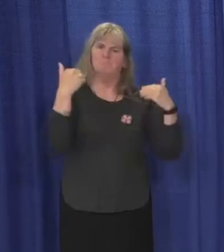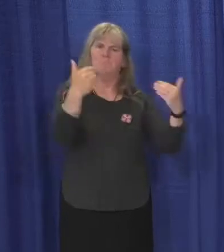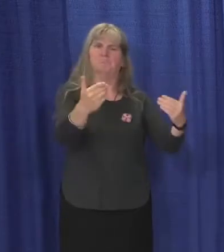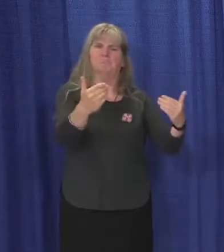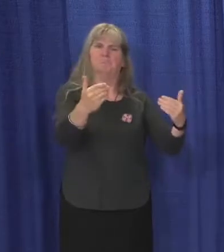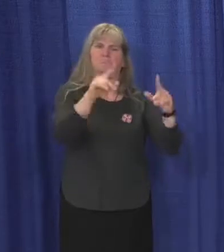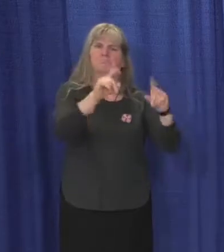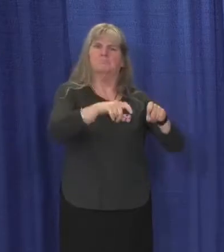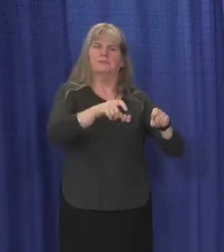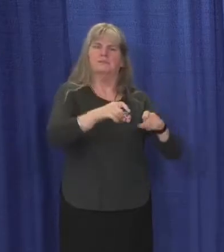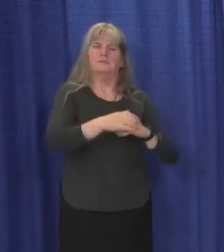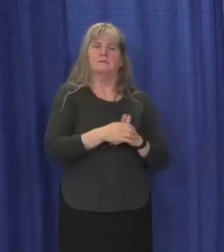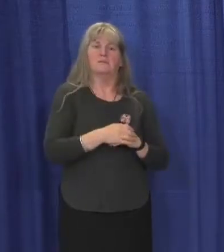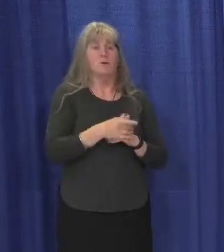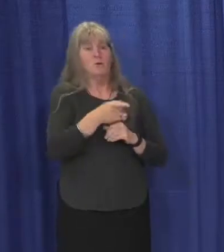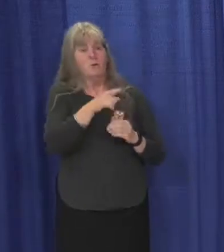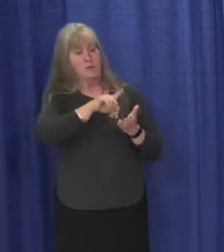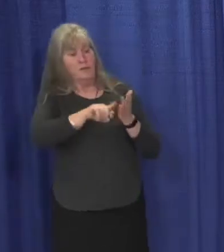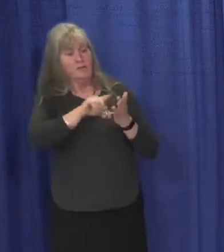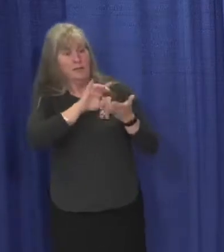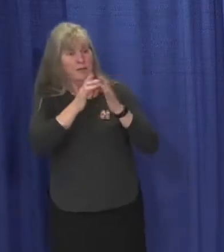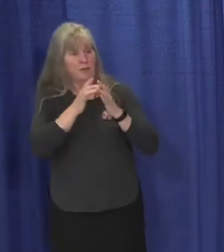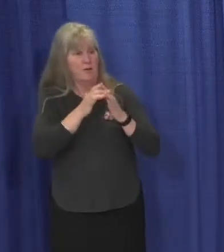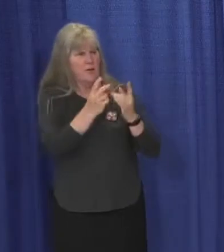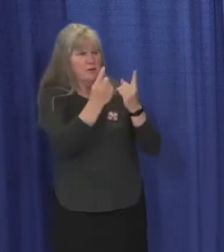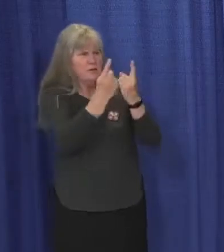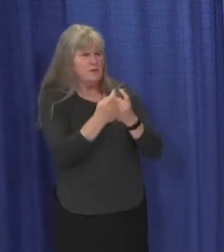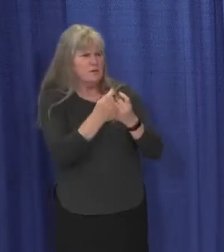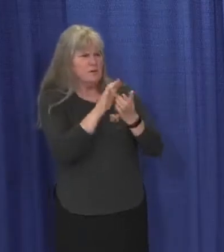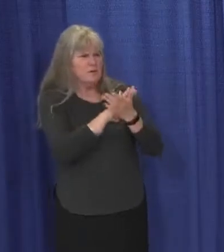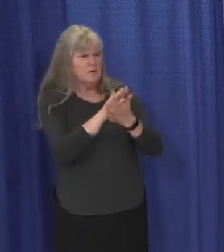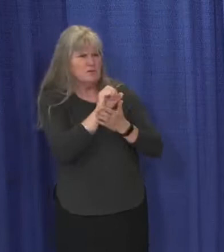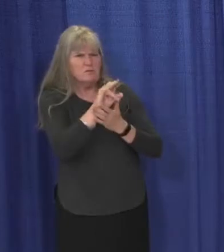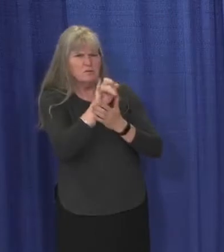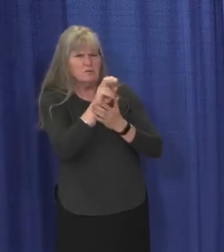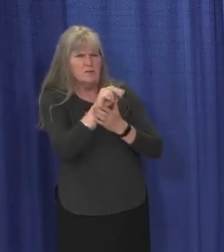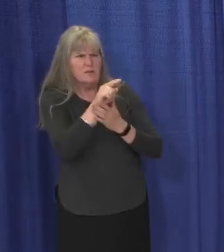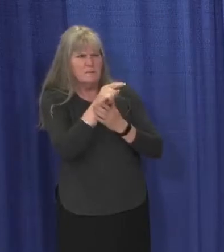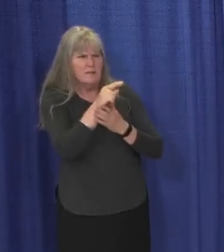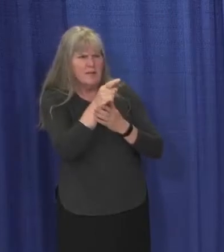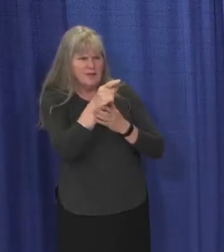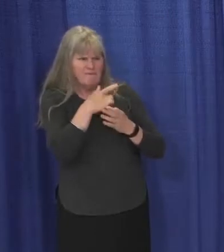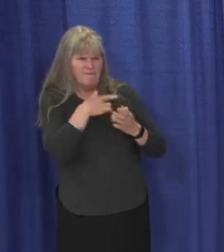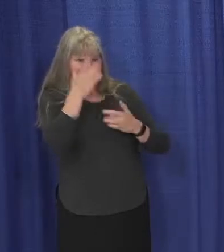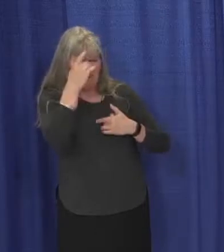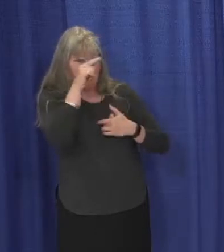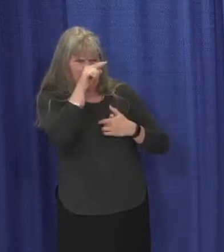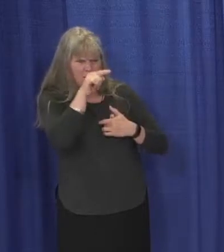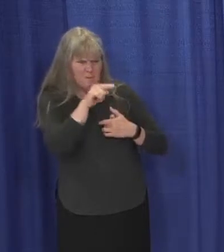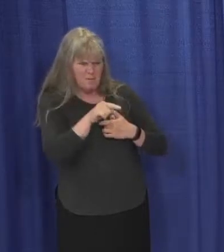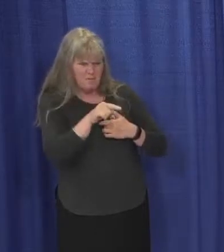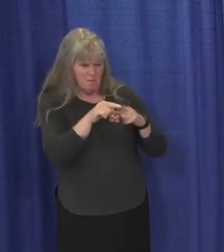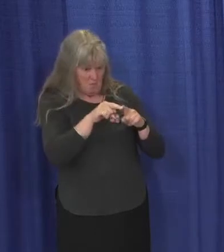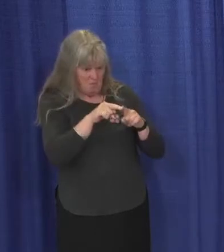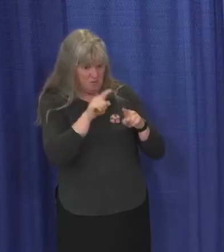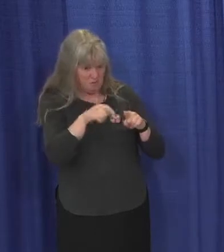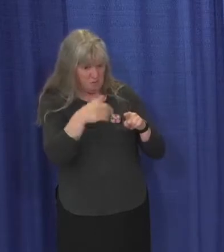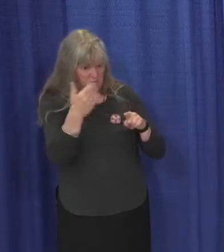increase capacity so look online and do the assessment and see if your symptoms fit with the